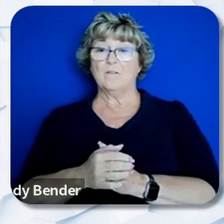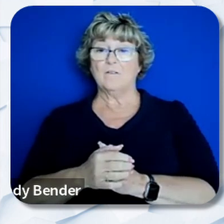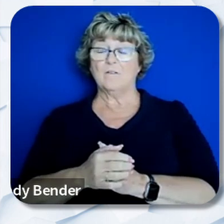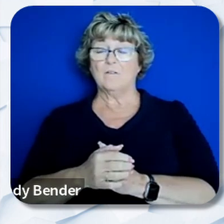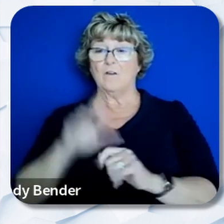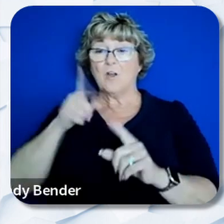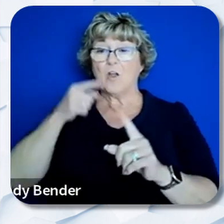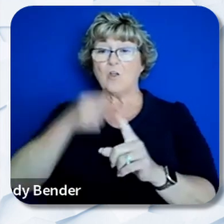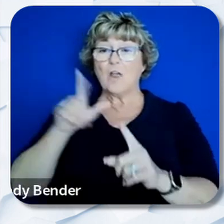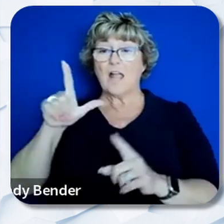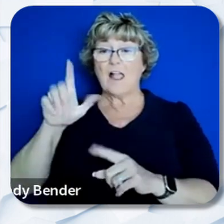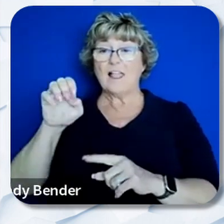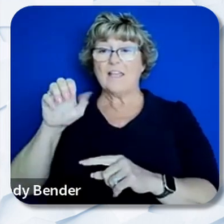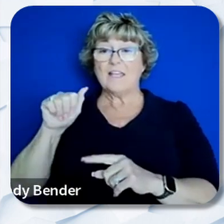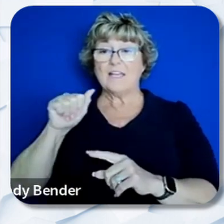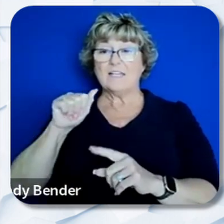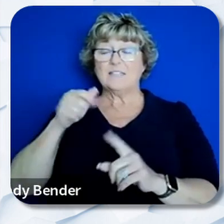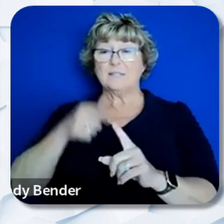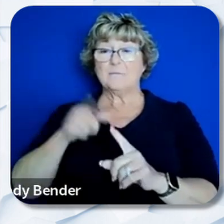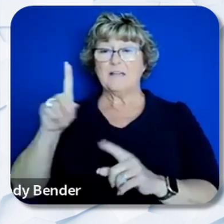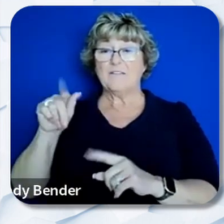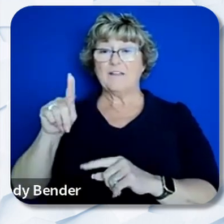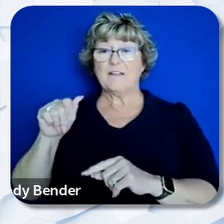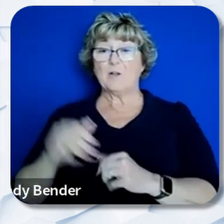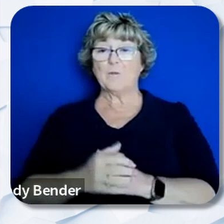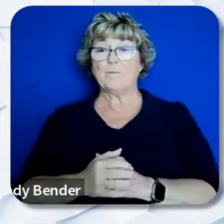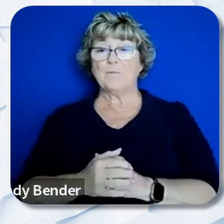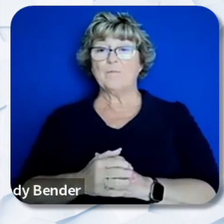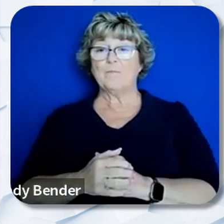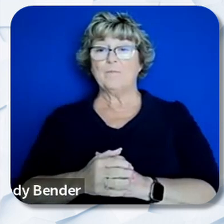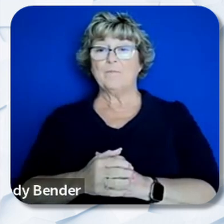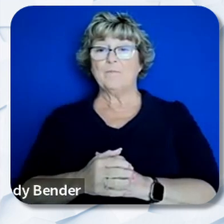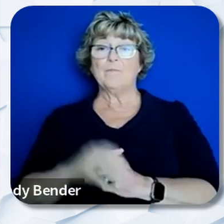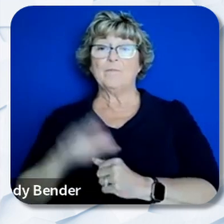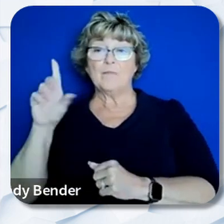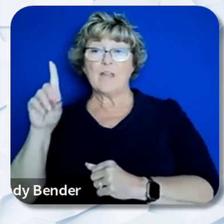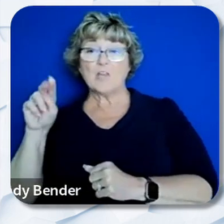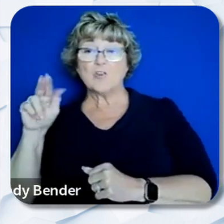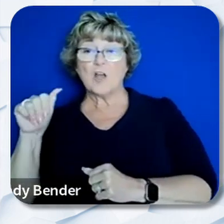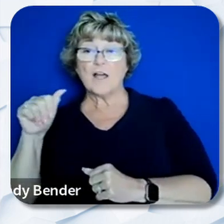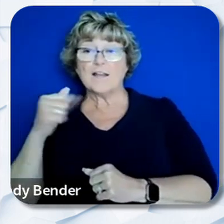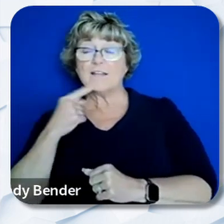specific data. Donna DeMartini: Can I add one thing real quickly here? Just another